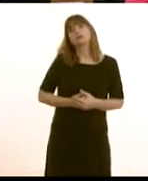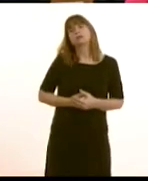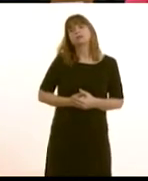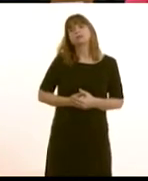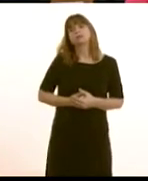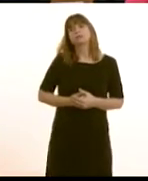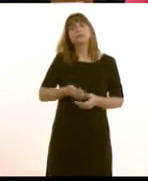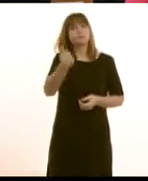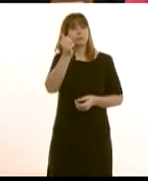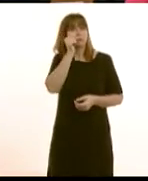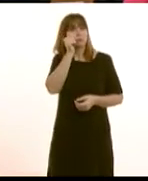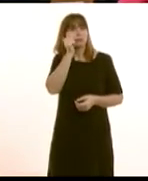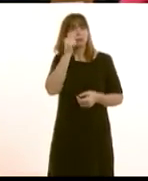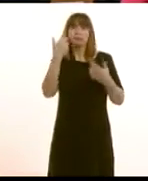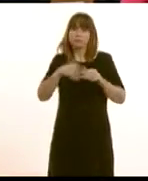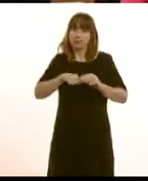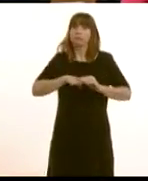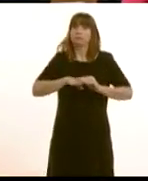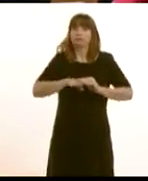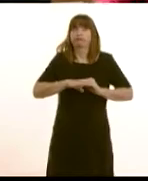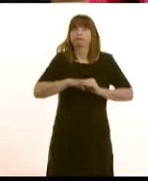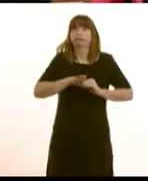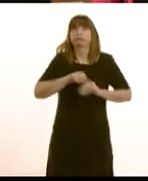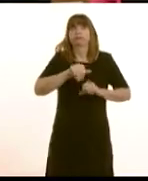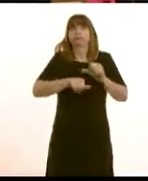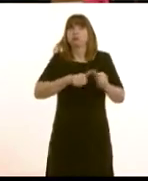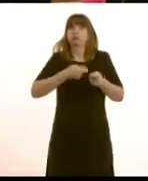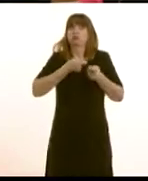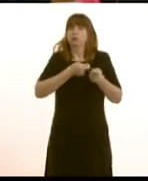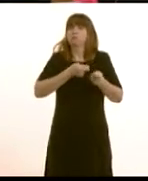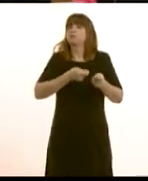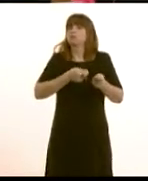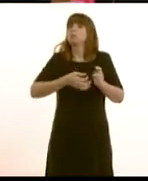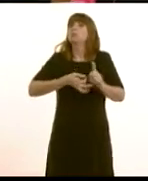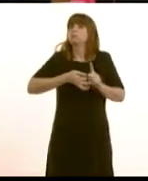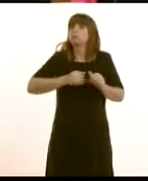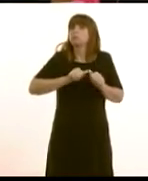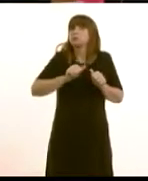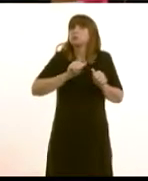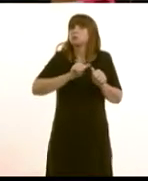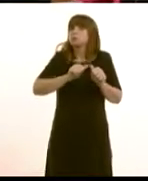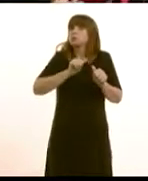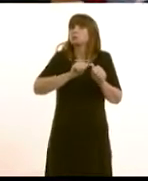that a huge amount of progress has been made in terms of the treatmentóor the management,